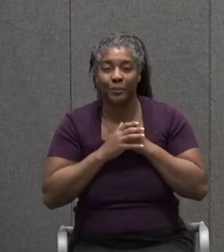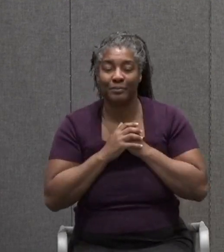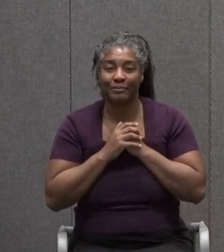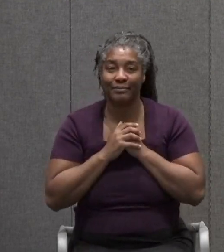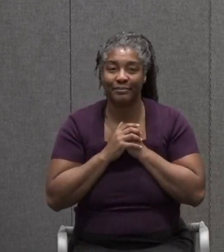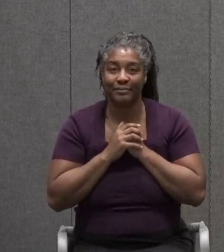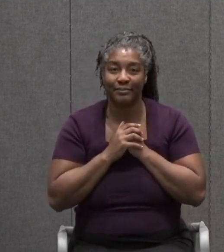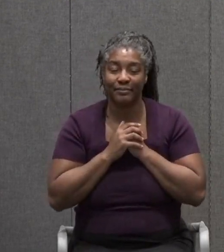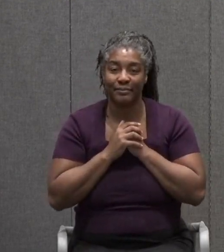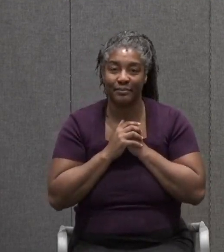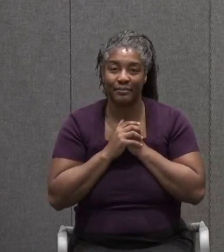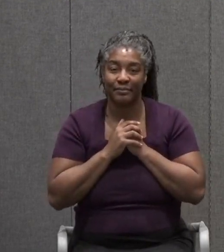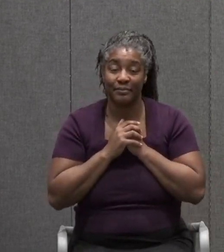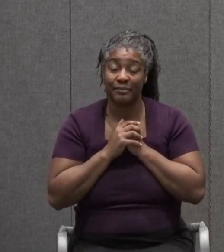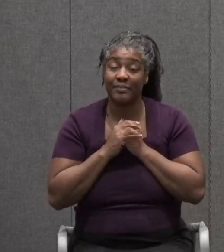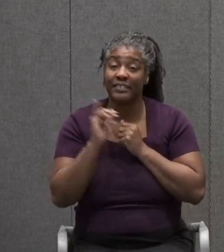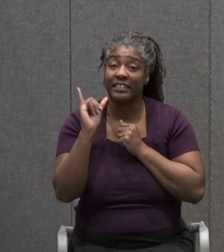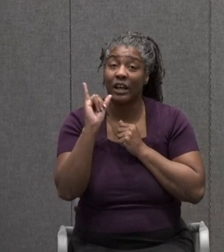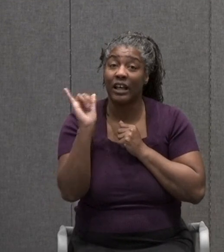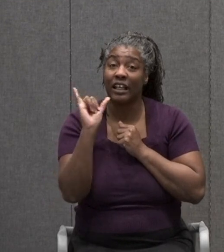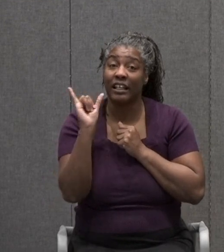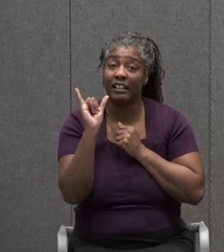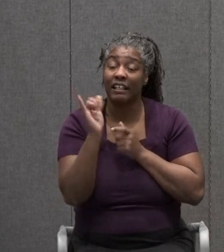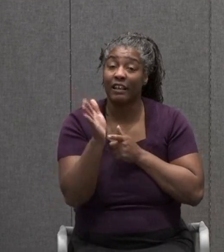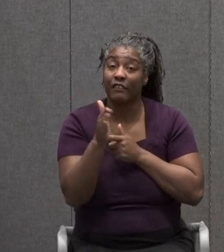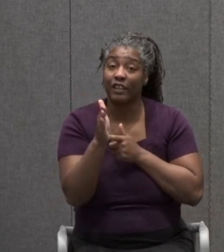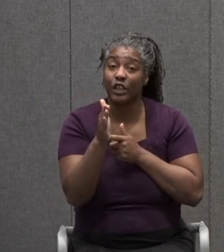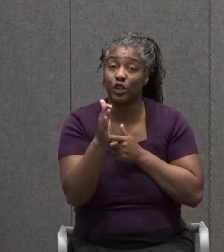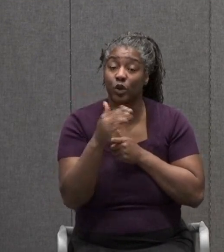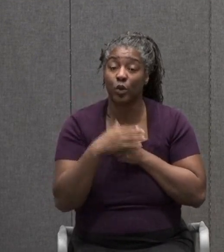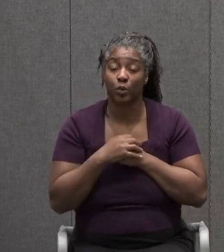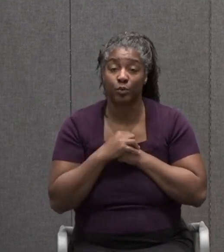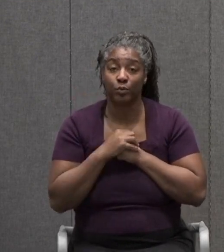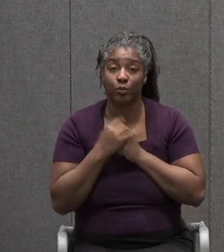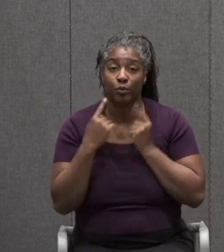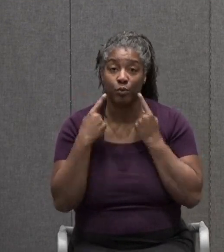Hey, let's be a fish. Can you suck your cheeks in like a fish face?